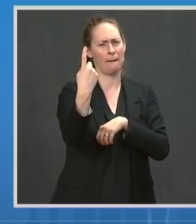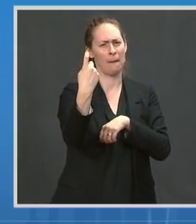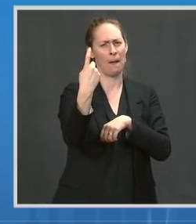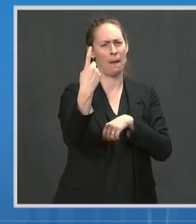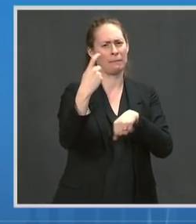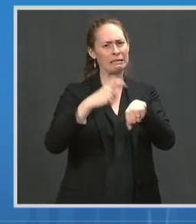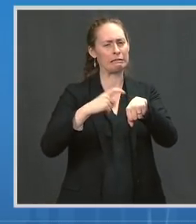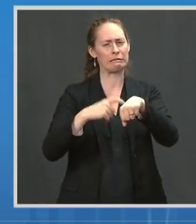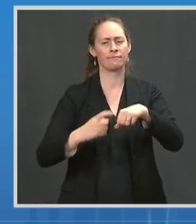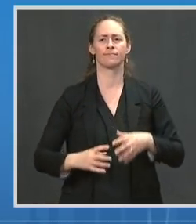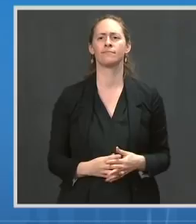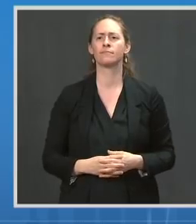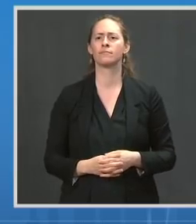Moderator: Let's go to Kaitlan Collins at CNN.